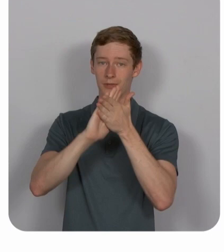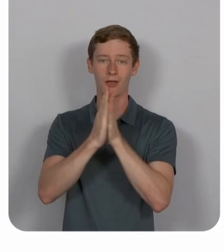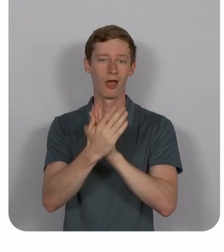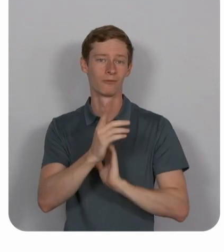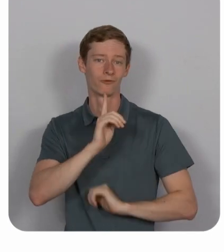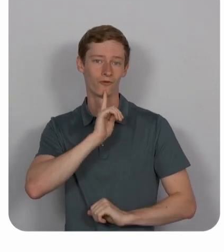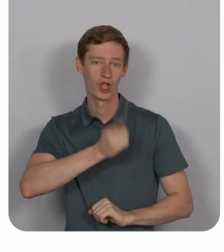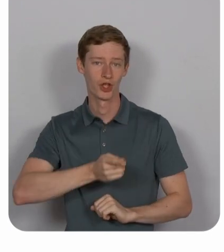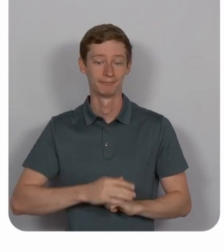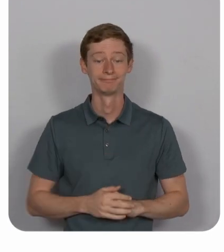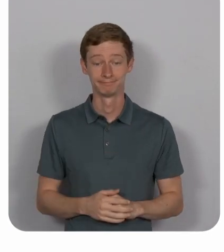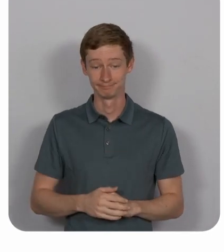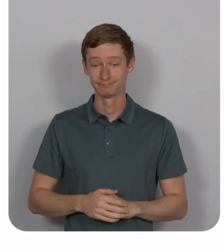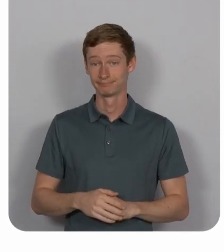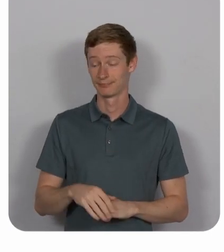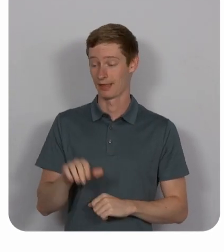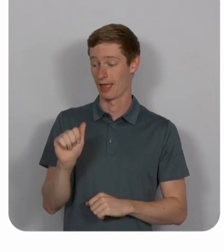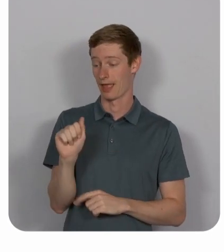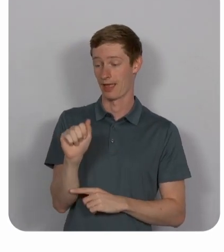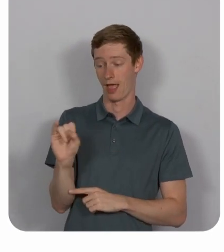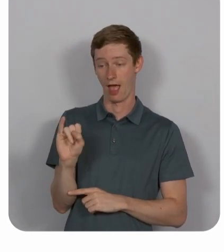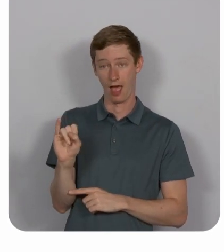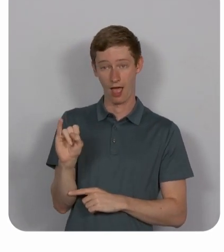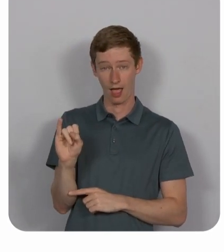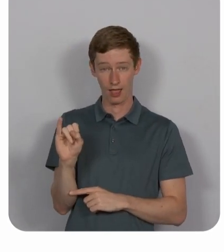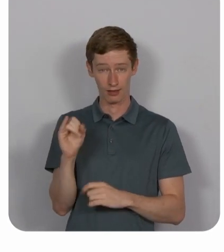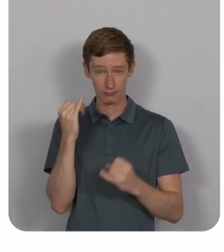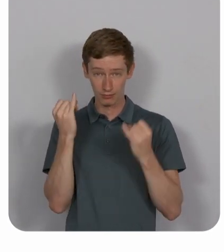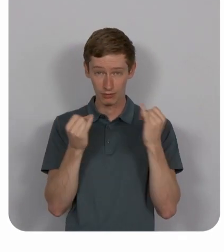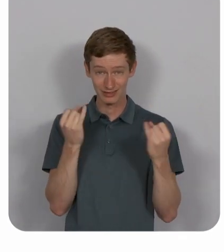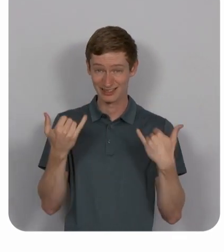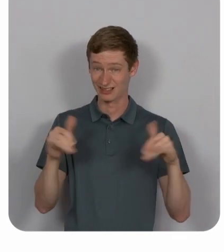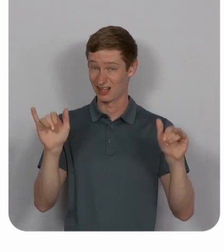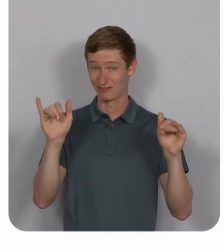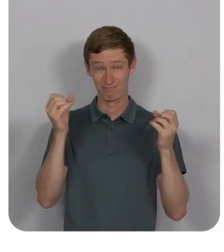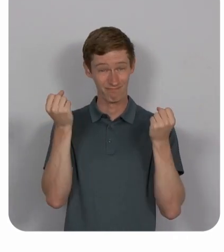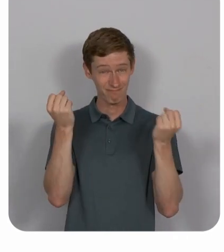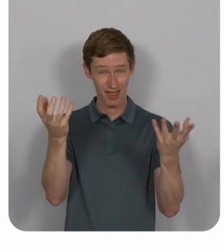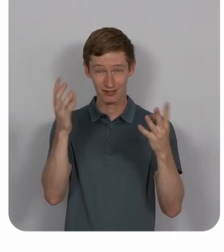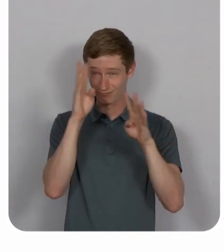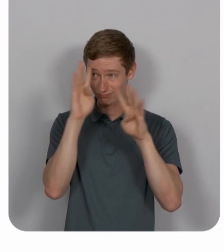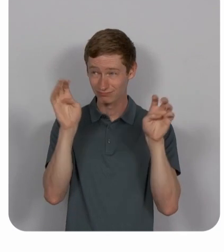In many cases, generative AI and its capabilities and implications are still largely unknown.